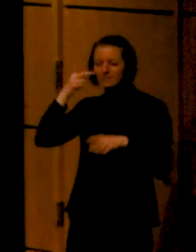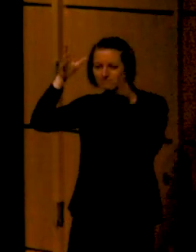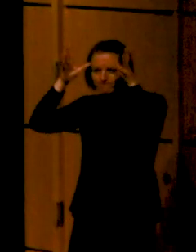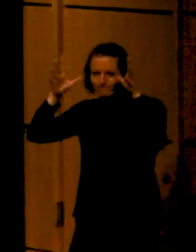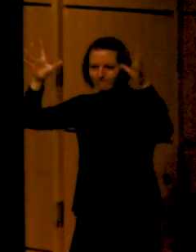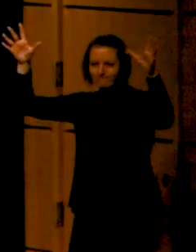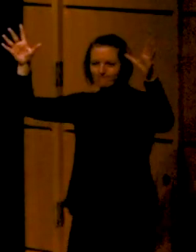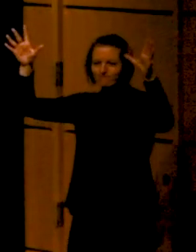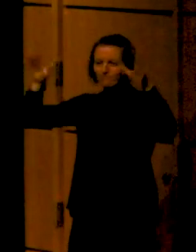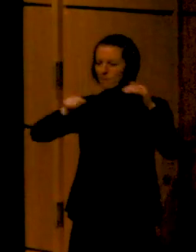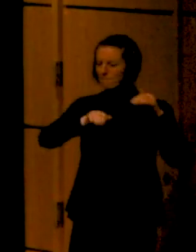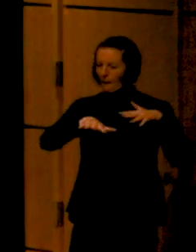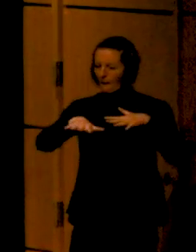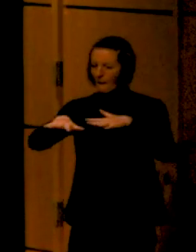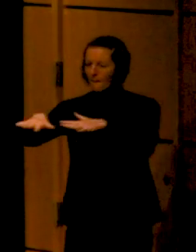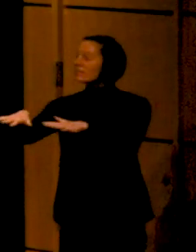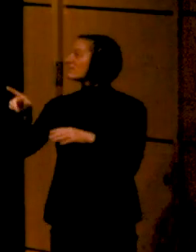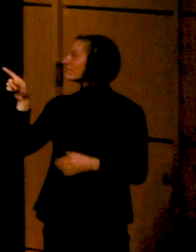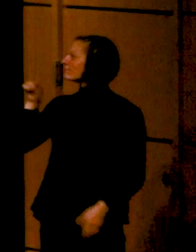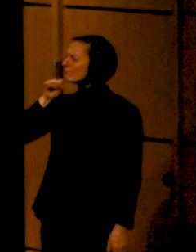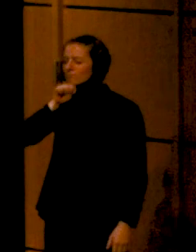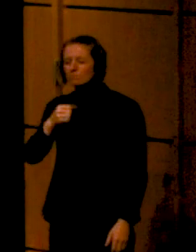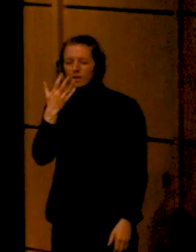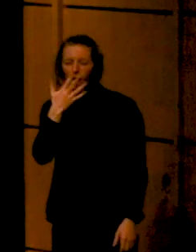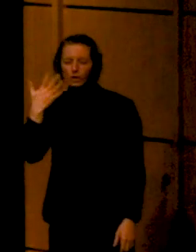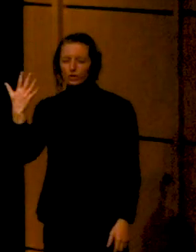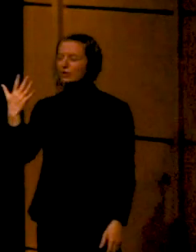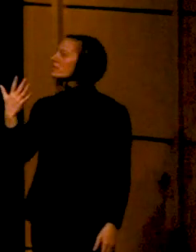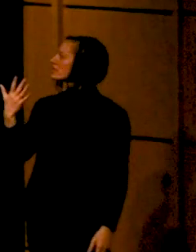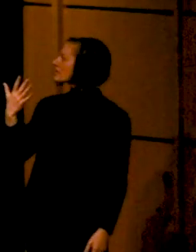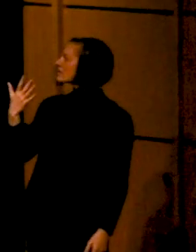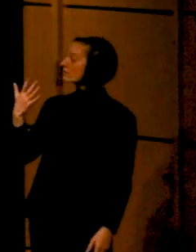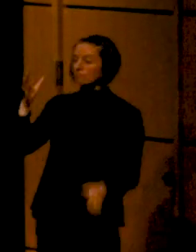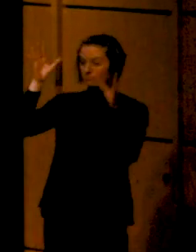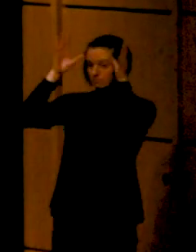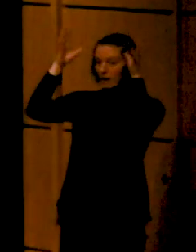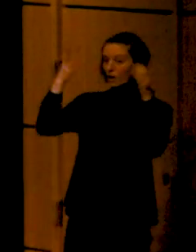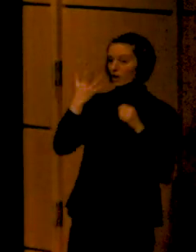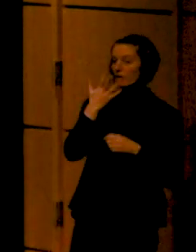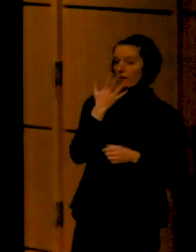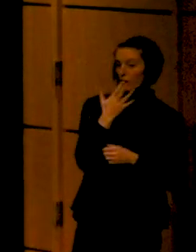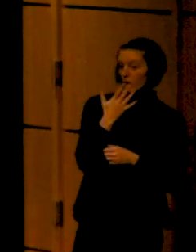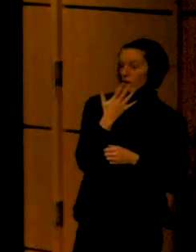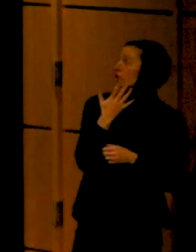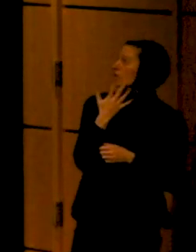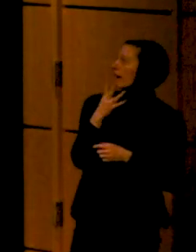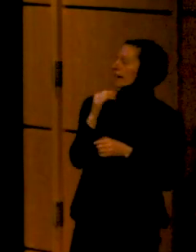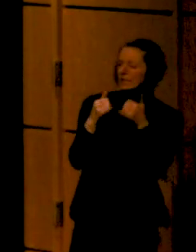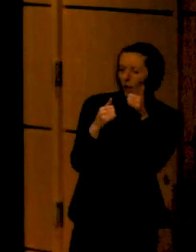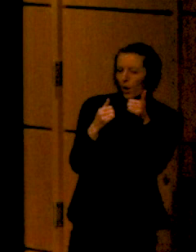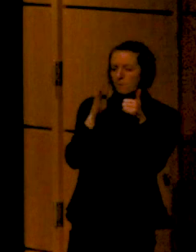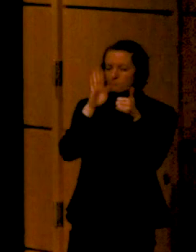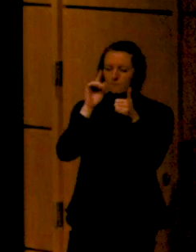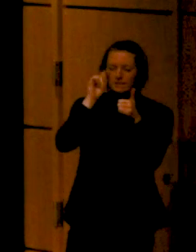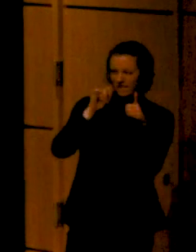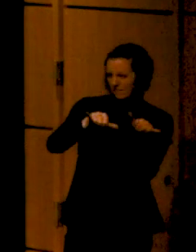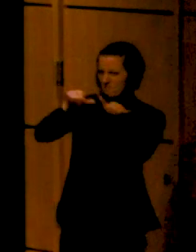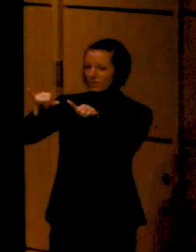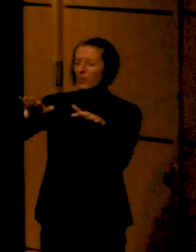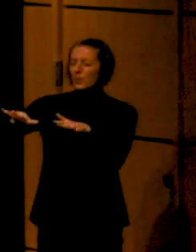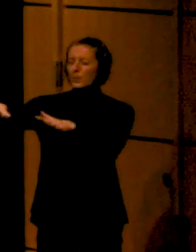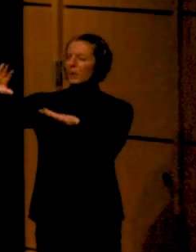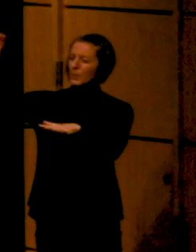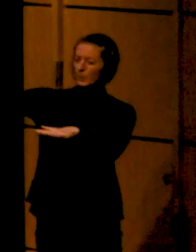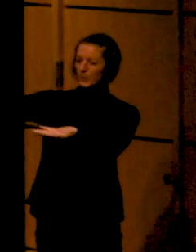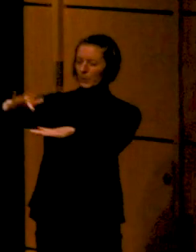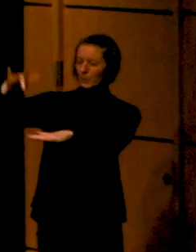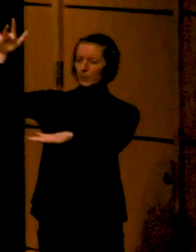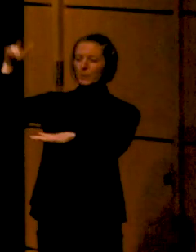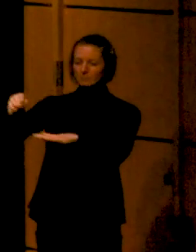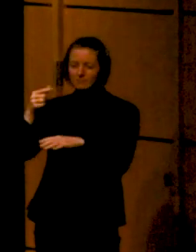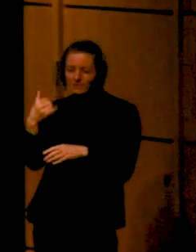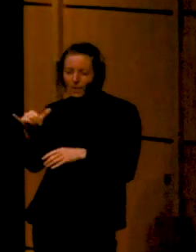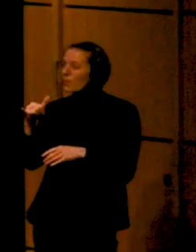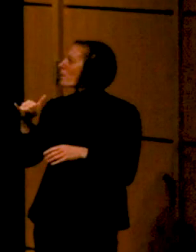I love the colors of the elk against the colors of the landscape.